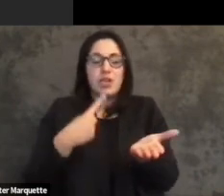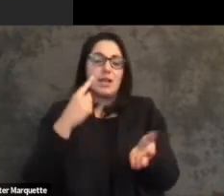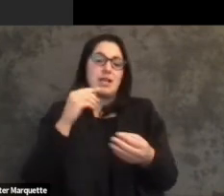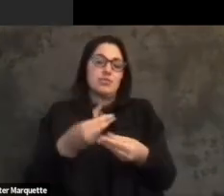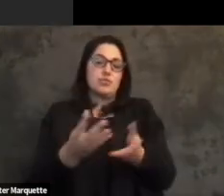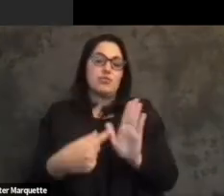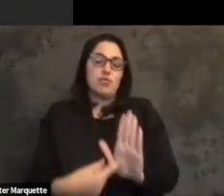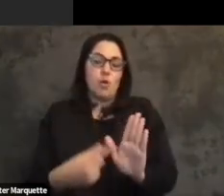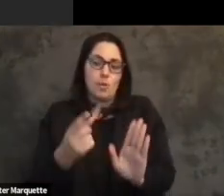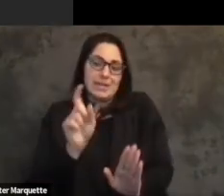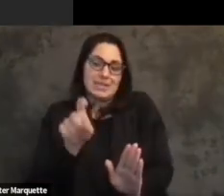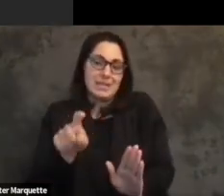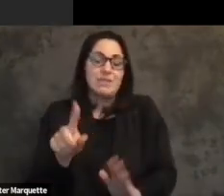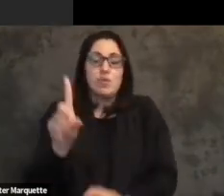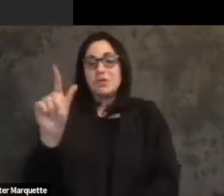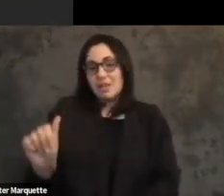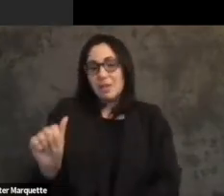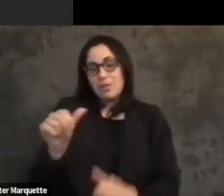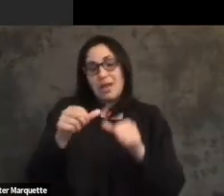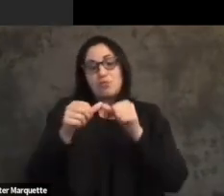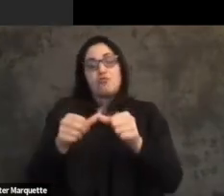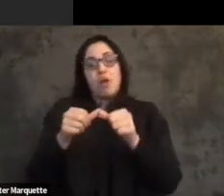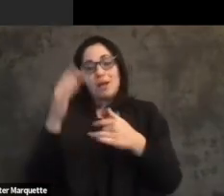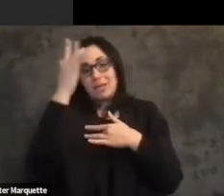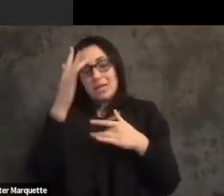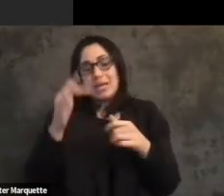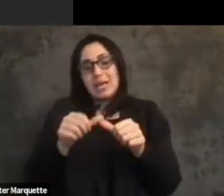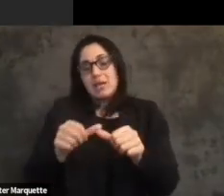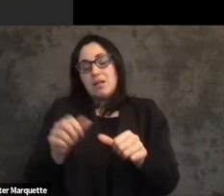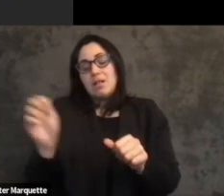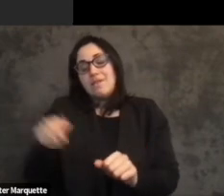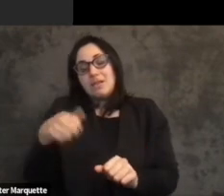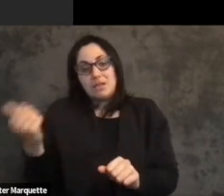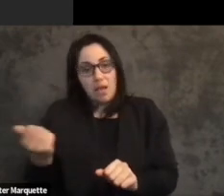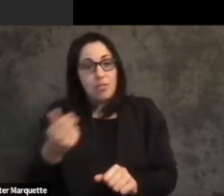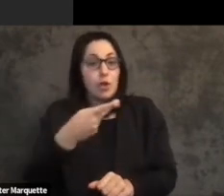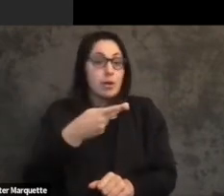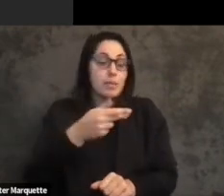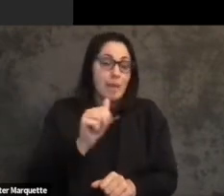is the story of COVID. And to also always put that in the context of what has been going